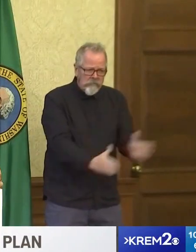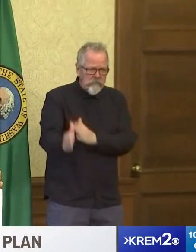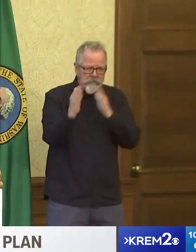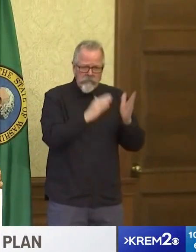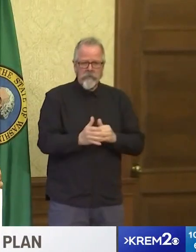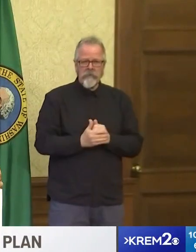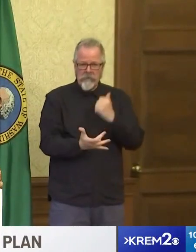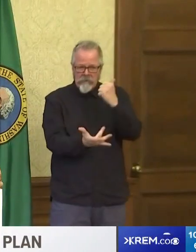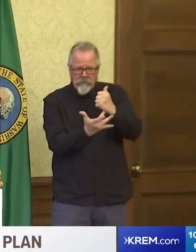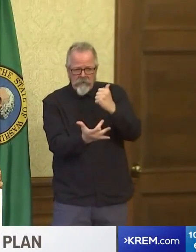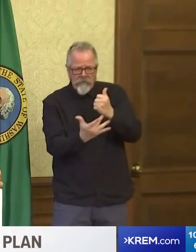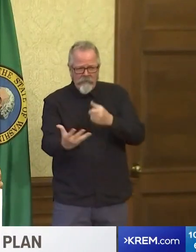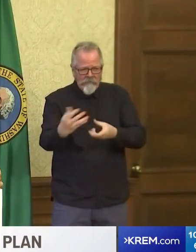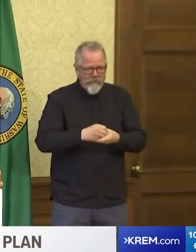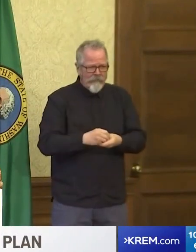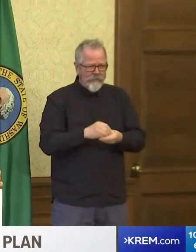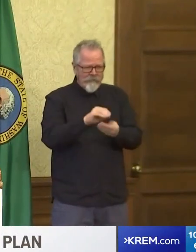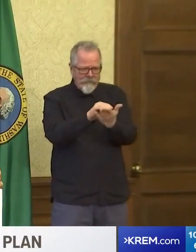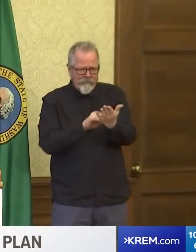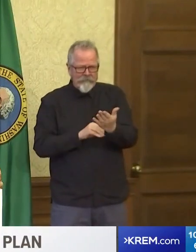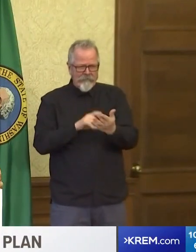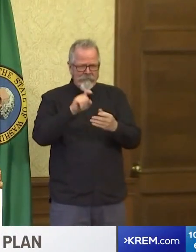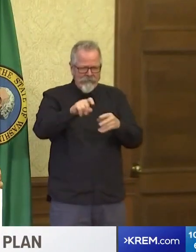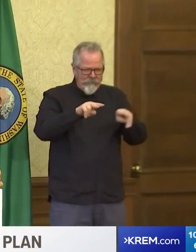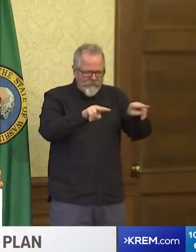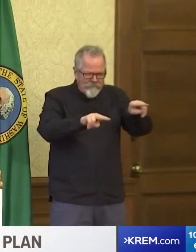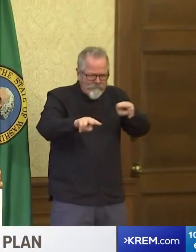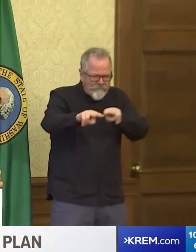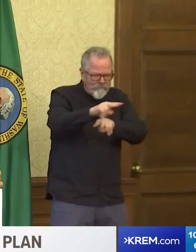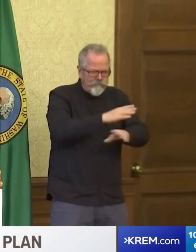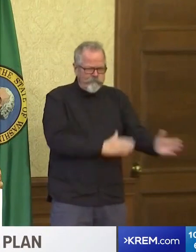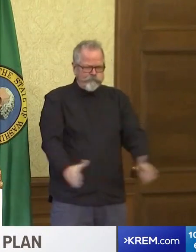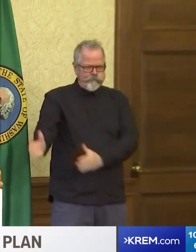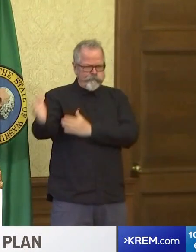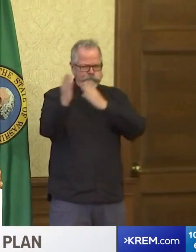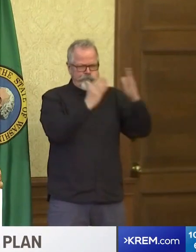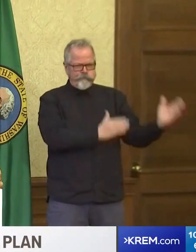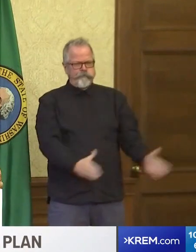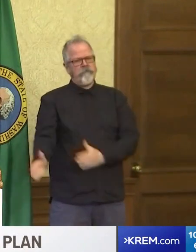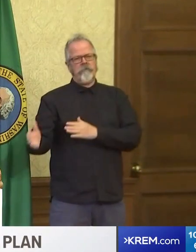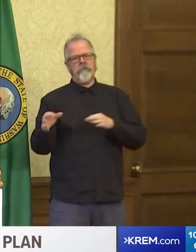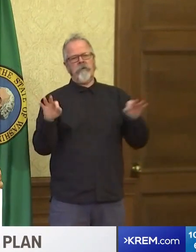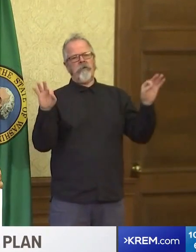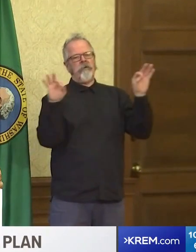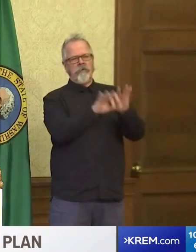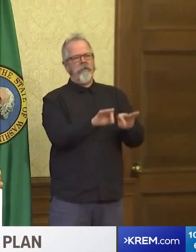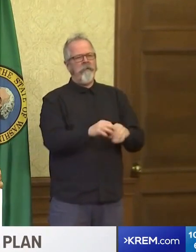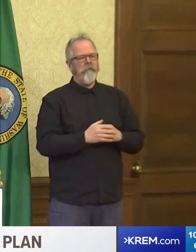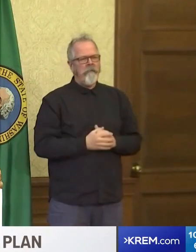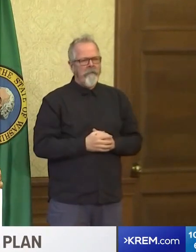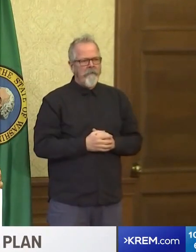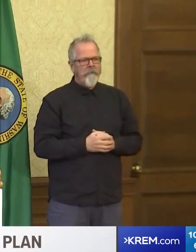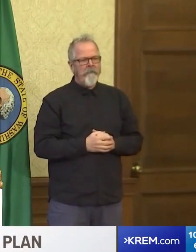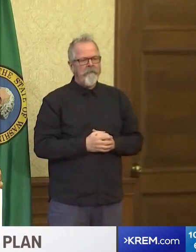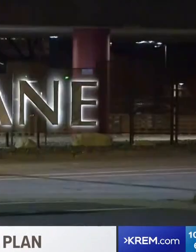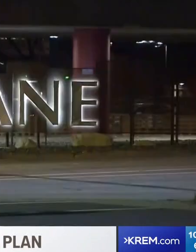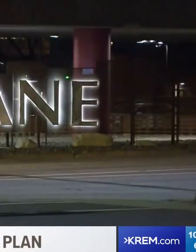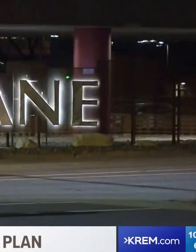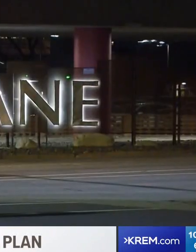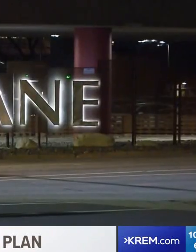ARGUING ARGUING FOR ARGUING FOR A ARGUING FOR A MORE ARGUING FOR A MORE LOCALIZED ARGUING FOR A MORE LOCALIZED APPROACH ARGUING FOR A MORE LOCALIZED APPROACH AND ARGUING FOR A MORE LOCALIZED APPROACH AND WHAT ARGUING FOR A MORE LOCALIZED APPROACH AND WHAT IT ARGUING FOR A MORE LOCALIZED APPROACH AND WHAT IT MIGHT ARGUING FOR A MORE LOCALIZED APPROACH AND WHAT IT MIGHT LOOK ARGUING FOR A MORE LOCALIZED APPROACH AND WHAT IT MIGHT LOOK LIKE ARGUING FOR A MORE LOCALIZED APPROACH AND WHAT IT MIGHT LOOK LIKE IN ARGUING FOR A MORE LOCALIZED APPROACH AND WHAT IT MIGHT LOOK LIKE IN SPOKANE. ARGUING FOR A MORE LOCALIZED APPROACH AND WHAT IT MIGHT LOOK LIKE IN SPOKANE. AS ARGUING FOR A MORE LOCALIZED APPROACH AND WHAT IT MIGHT LOOK LIKE IN SPOKANE. AS RECENTLY ARGUING FOR A MORE LOCALIZED APPROACH AND WHAT IT MIGHT LOOK LIKE IN SPOKANE. AS RECENTLY AS APPROACH AND WHAT IT MIGHT LOOK LIKE IN SPOKANE. AS RECENTLY AS APPROACH AND WHAT IT MIGHT LOOK LIKE IN SPOKANE. AS RECENTLY AS TWO APPROACH AND WHAT IT MIGHT LOOK LIKE IN SPOKANE. AS RECENTLY AS TWO WEEKS APPROACH AND WHAT IT MIGHT LOOK LIKE IN SPOKANE. AS RECENTLY AS TWO WEEKS AGO APPROACH AND WHAT IT MIGHT LOOK LIKE IN SPOKANE. AS RECENTLY AS TWO WEEKS AGO GOVERNOR APPROACH AND WHAT IT MIGHT LOOK LIKE IN SPOKANE. AS RECENTLY AS TWO WEEKS AGO GOVERNOR INSLEE LIKE IN SPOKANE. AS RECENTLY AS TWO WEEKS AGO GOVERNOR INSLEE